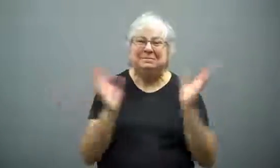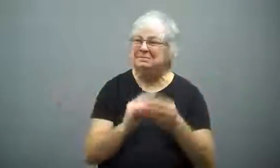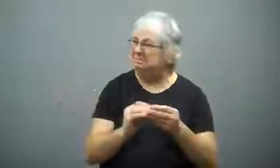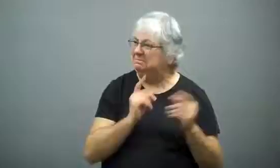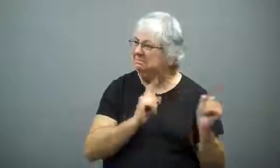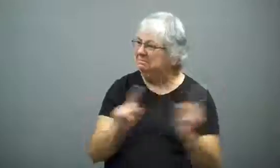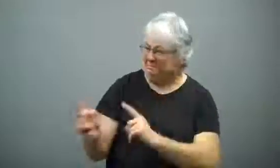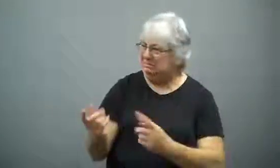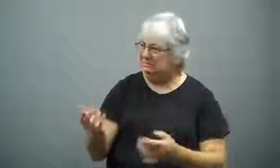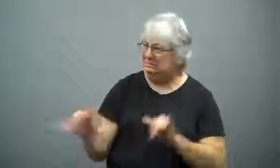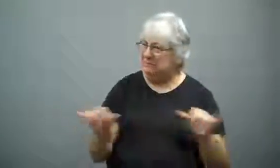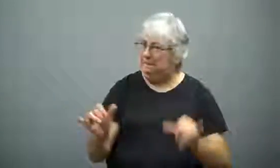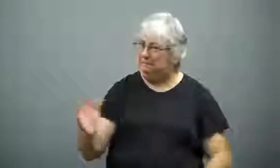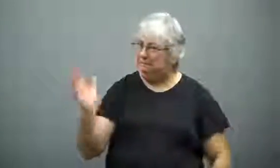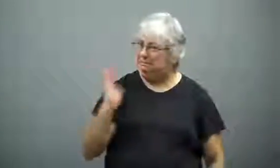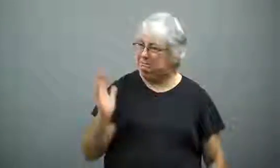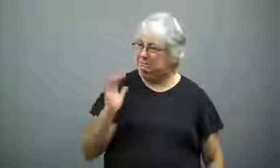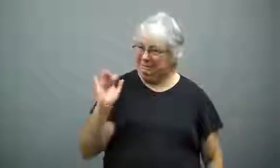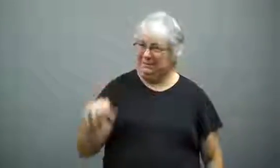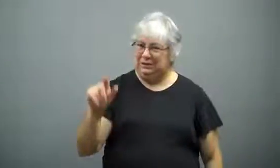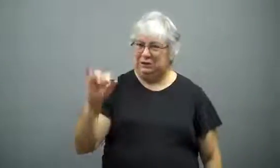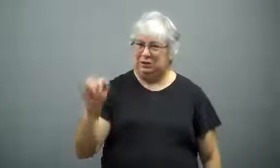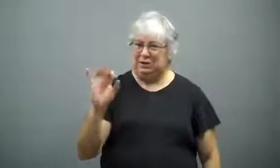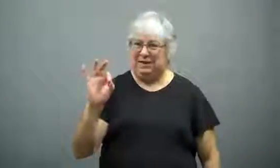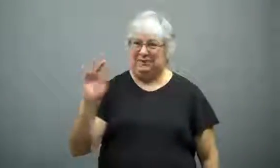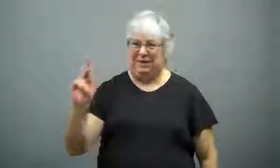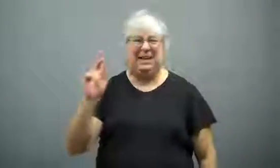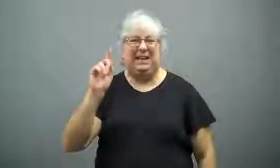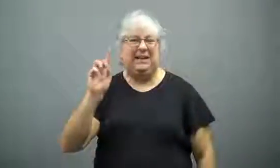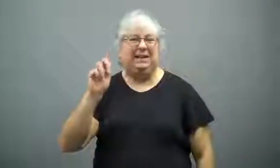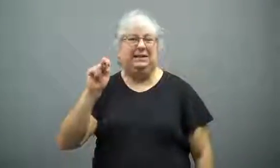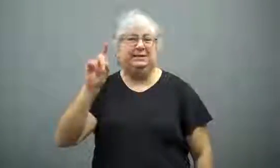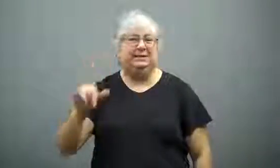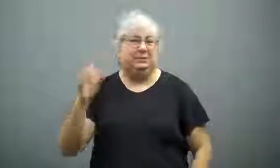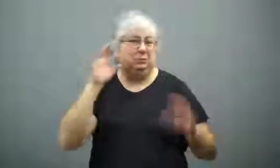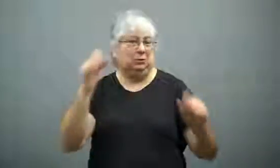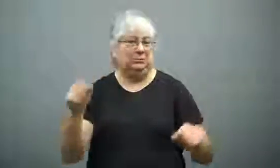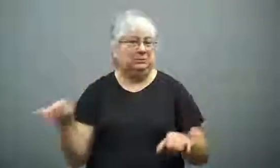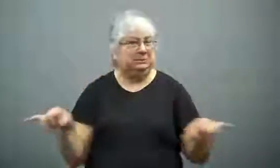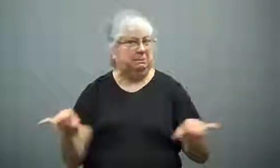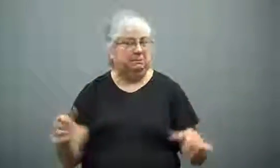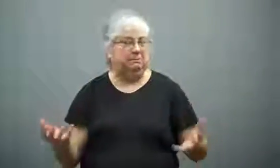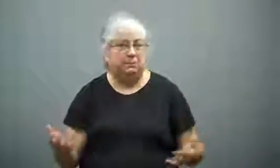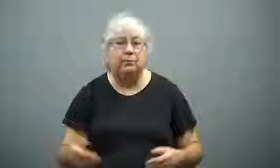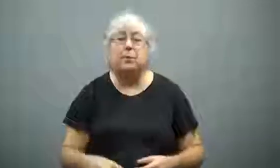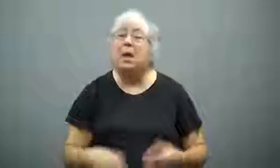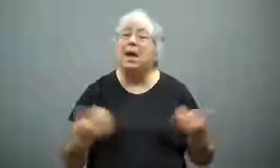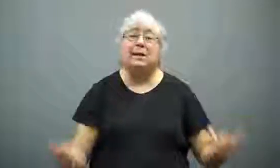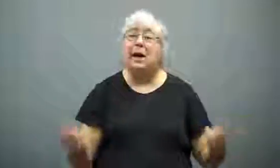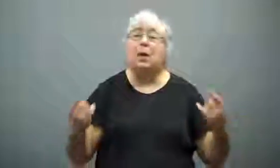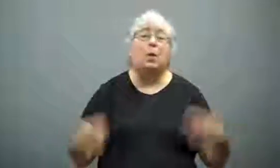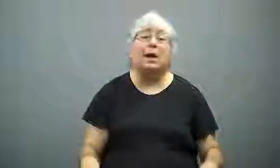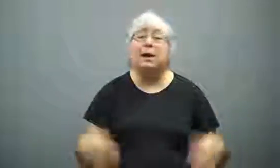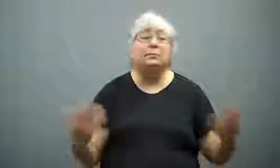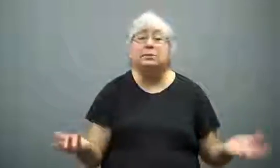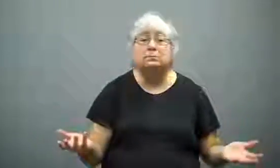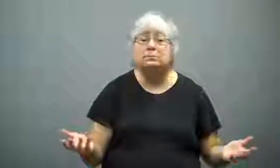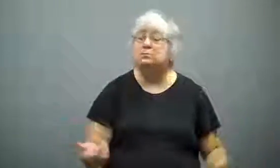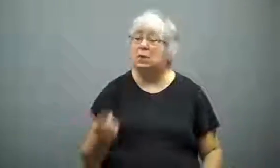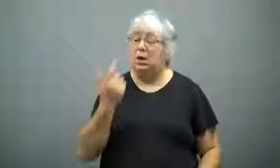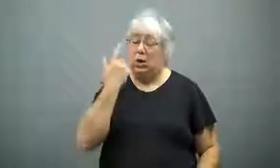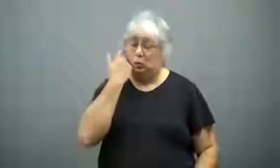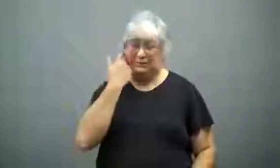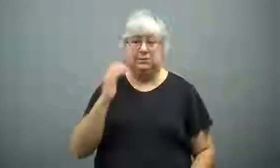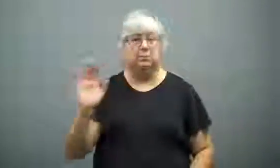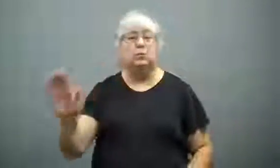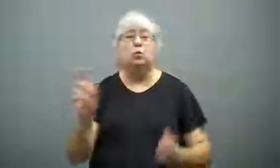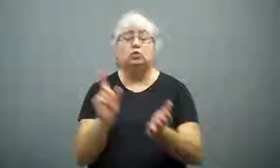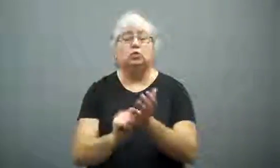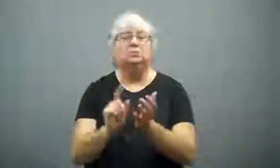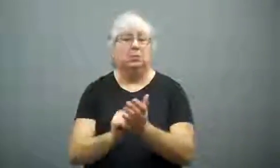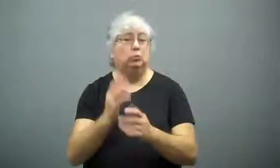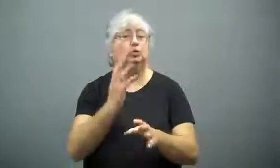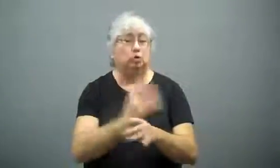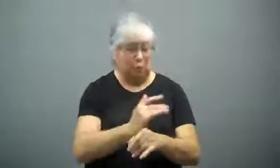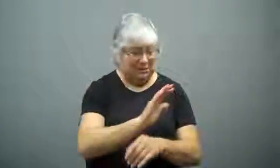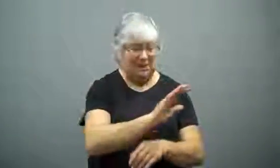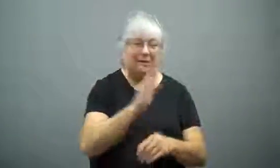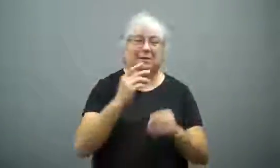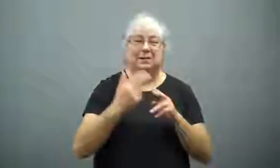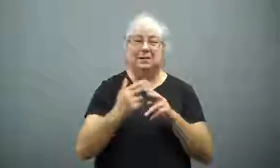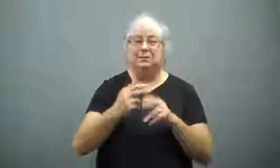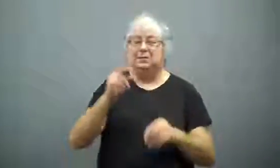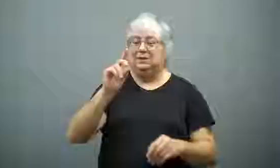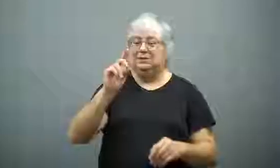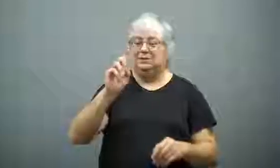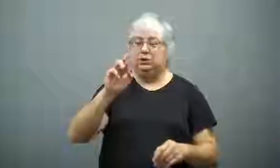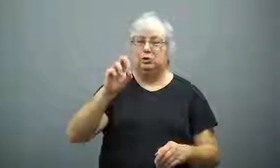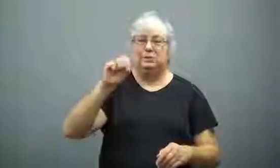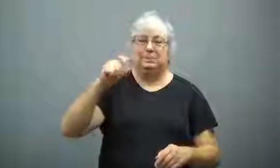Some compared him to JFK back then.